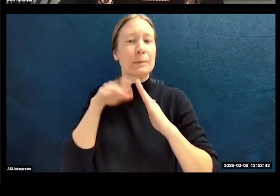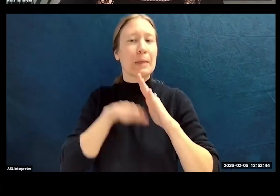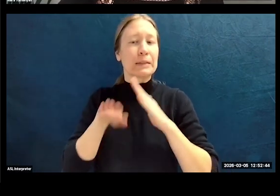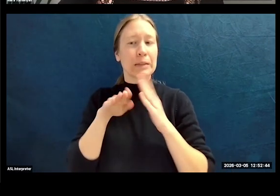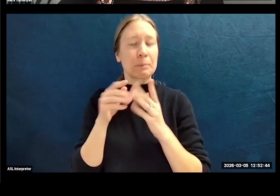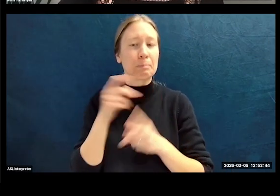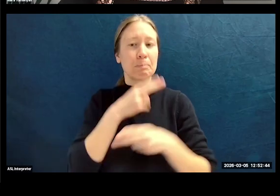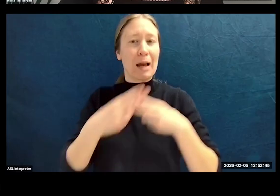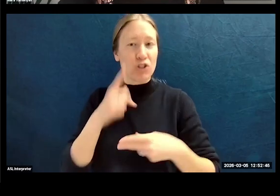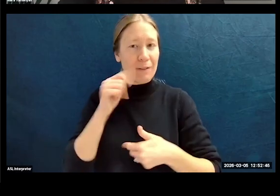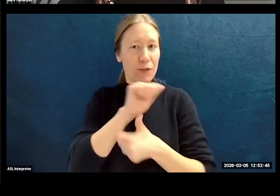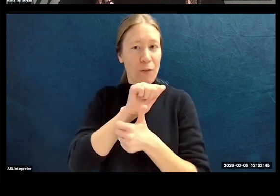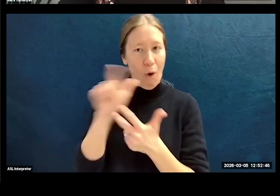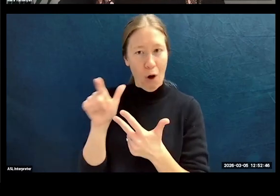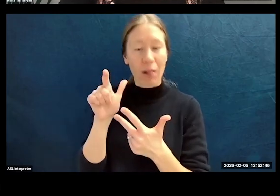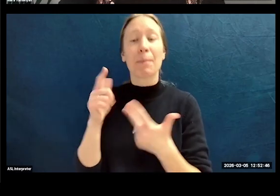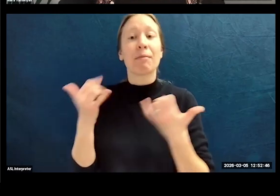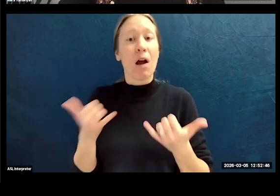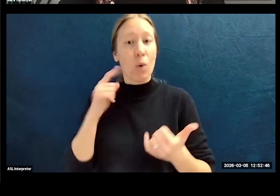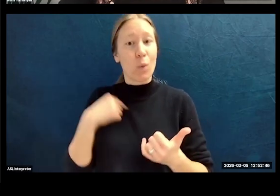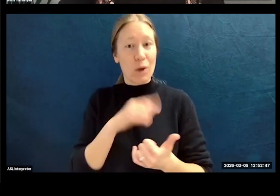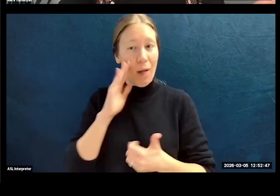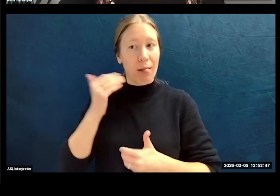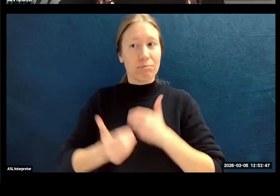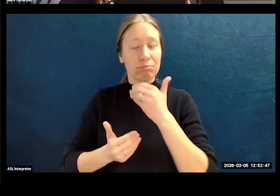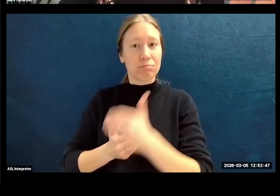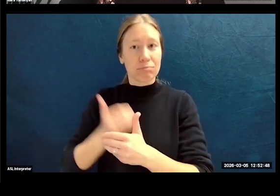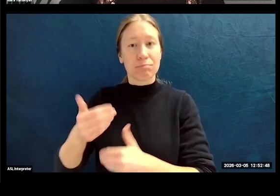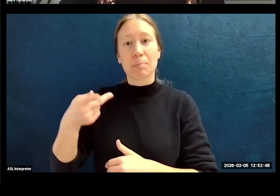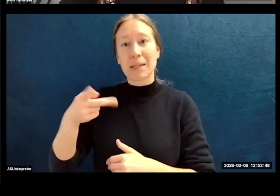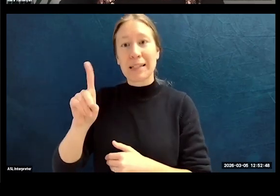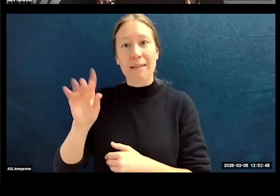in this PDF and use some of the tagging rules